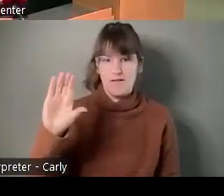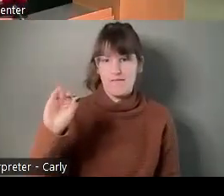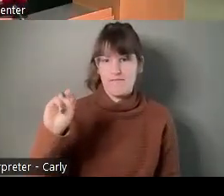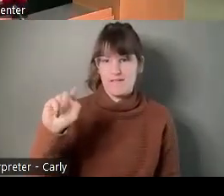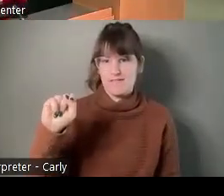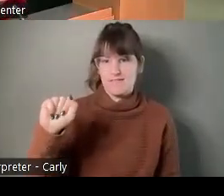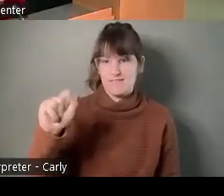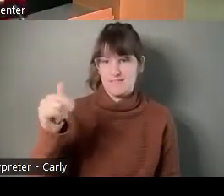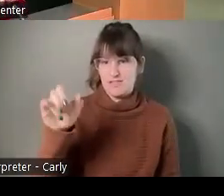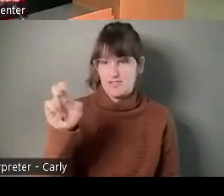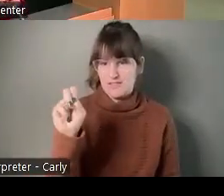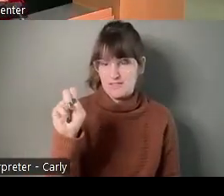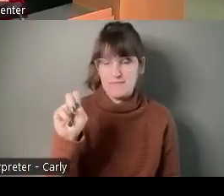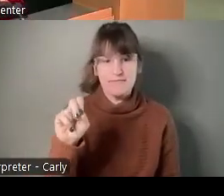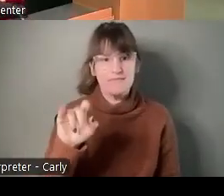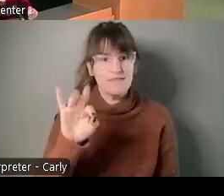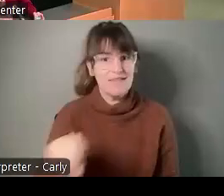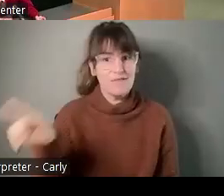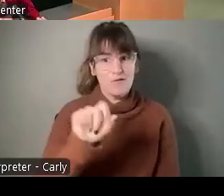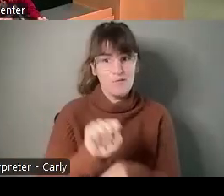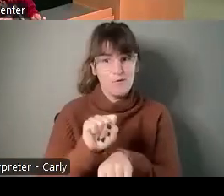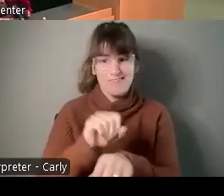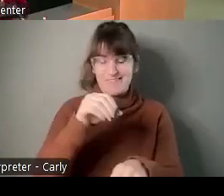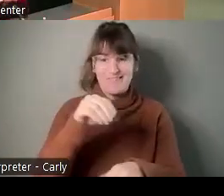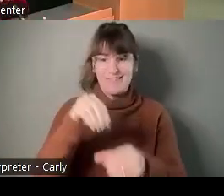and for those of you who've worked in impatient psychiatry, you know that this is very real. You